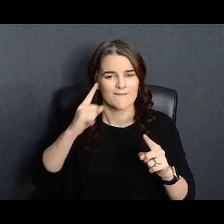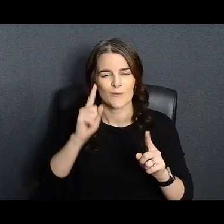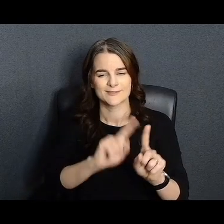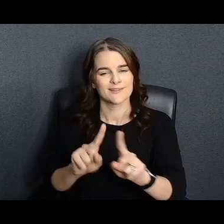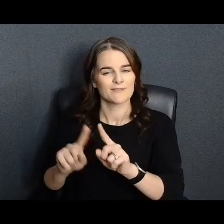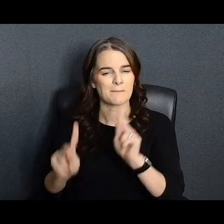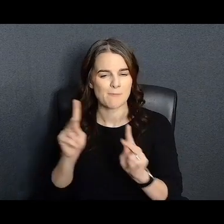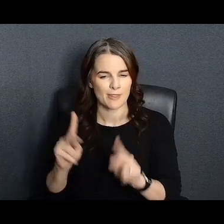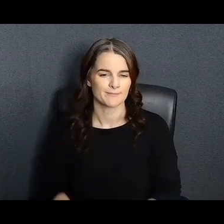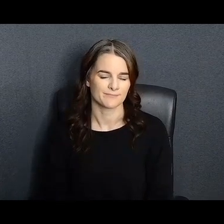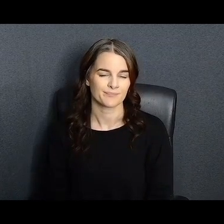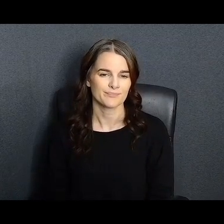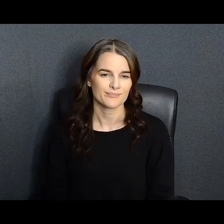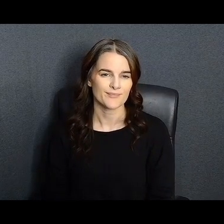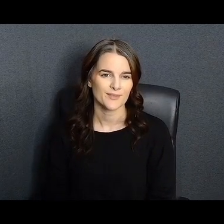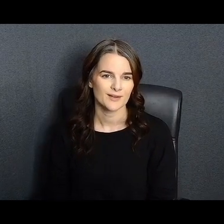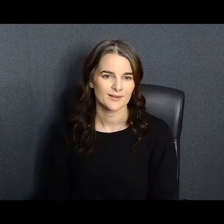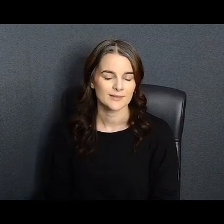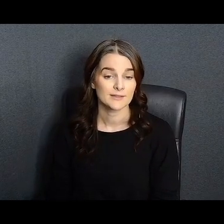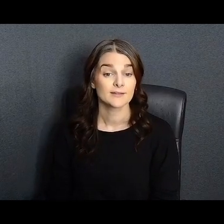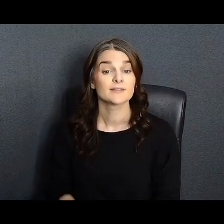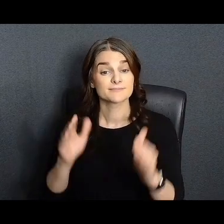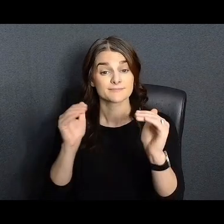The next app we'll look at is called TouchChat.